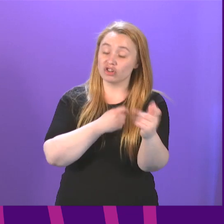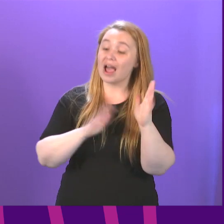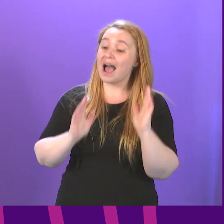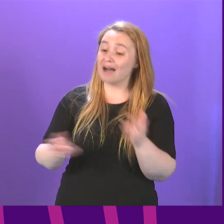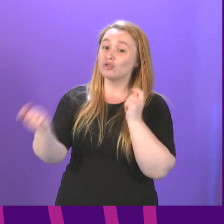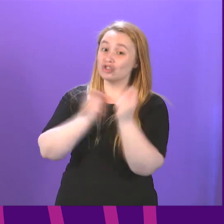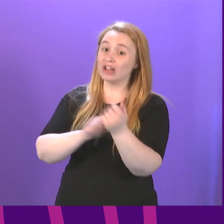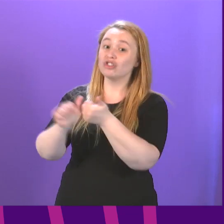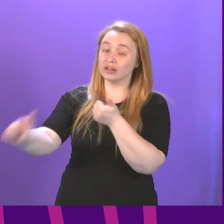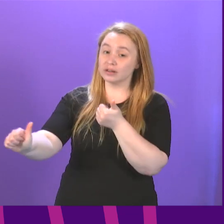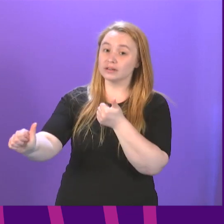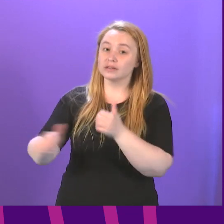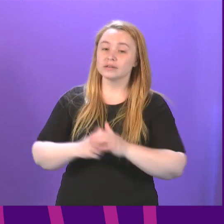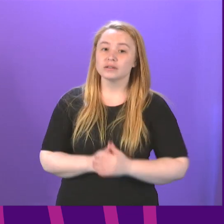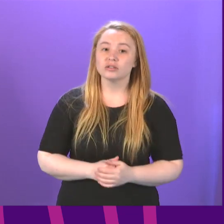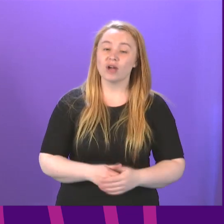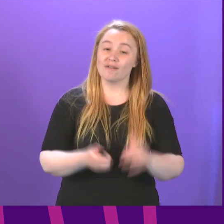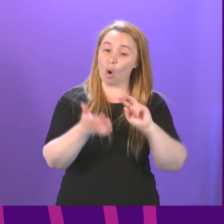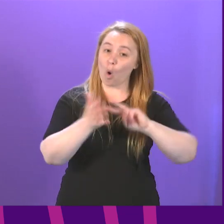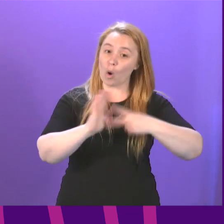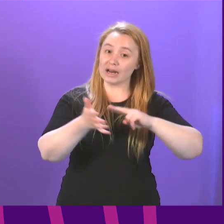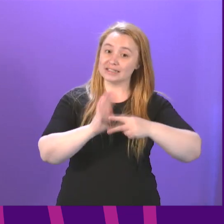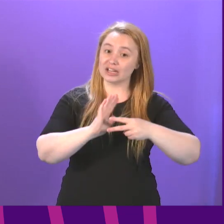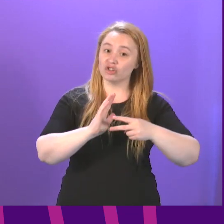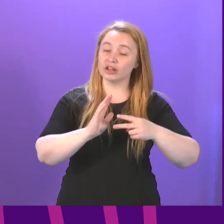word of ExxonMobil—an organisation that is responsible for climate change denial—when